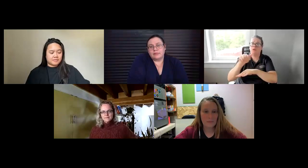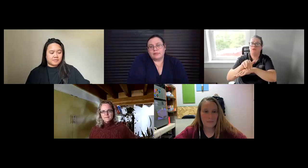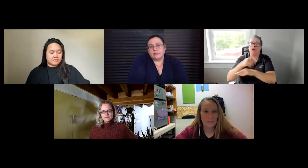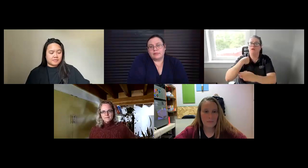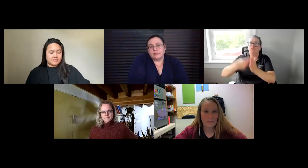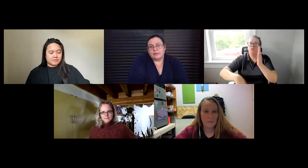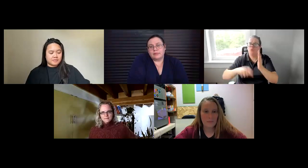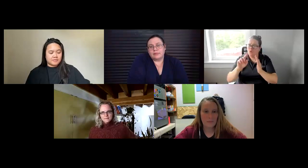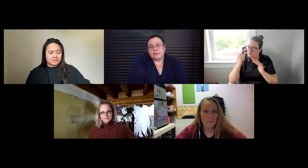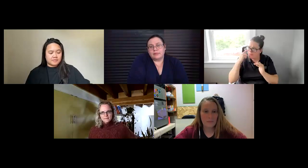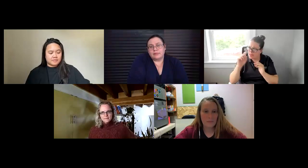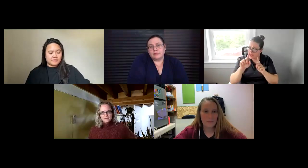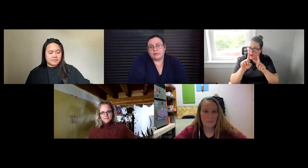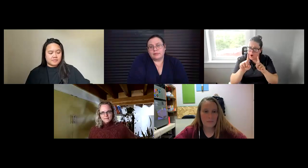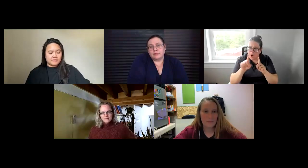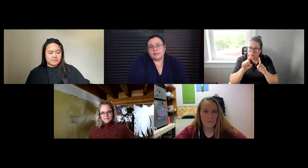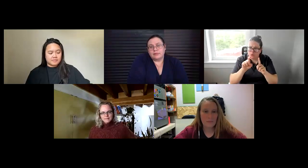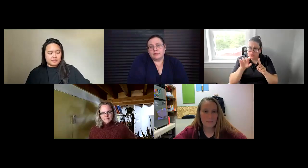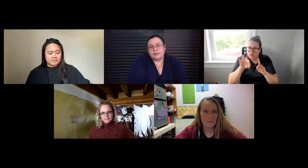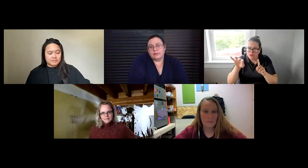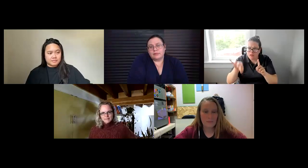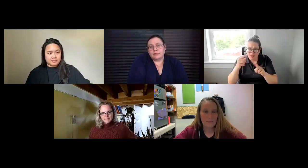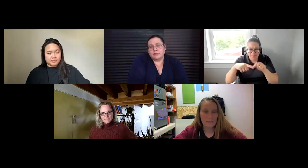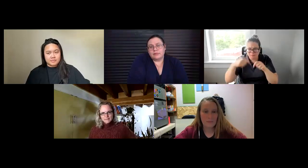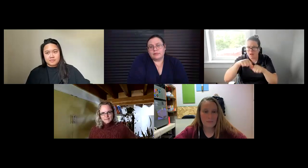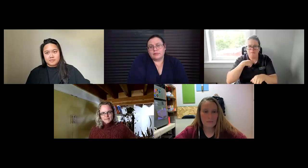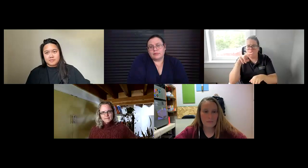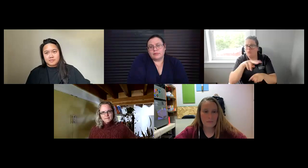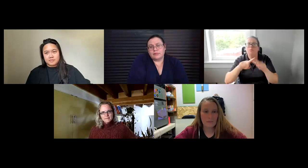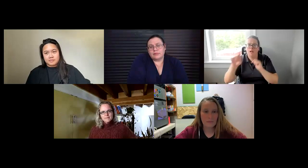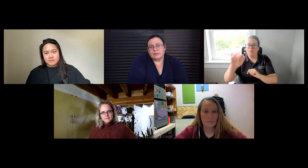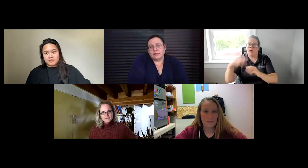For our rentals we typically charge $300 a night.